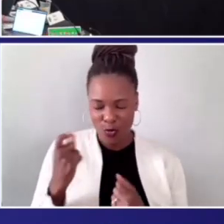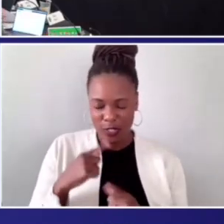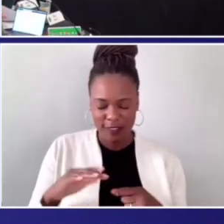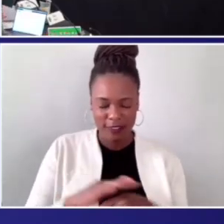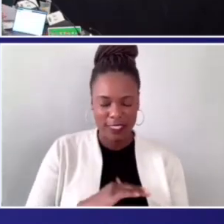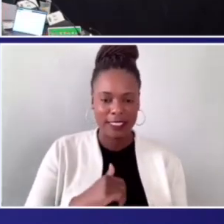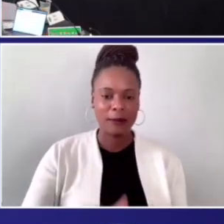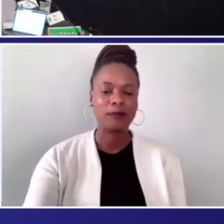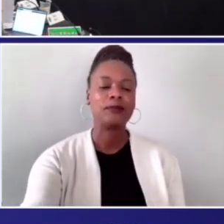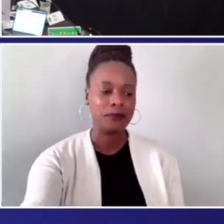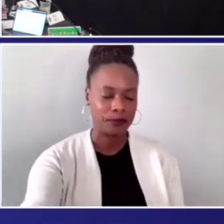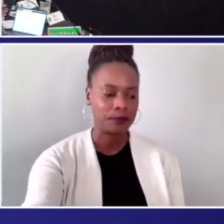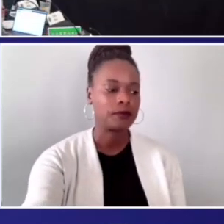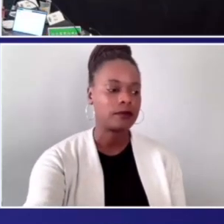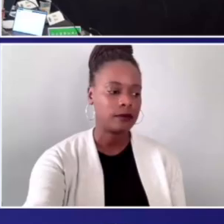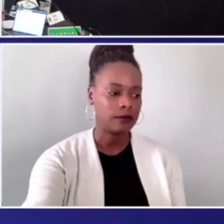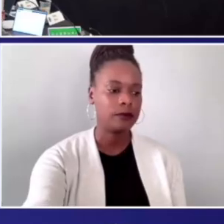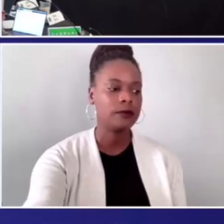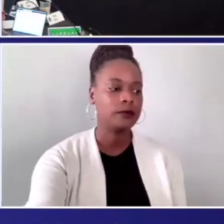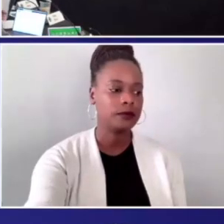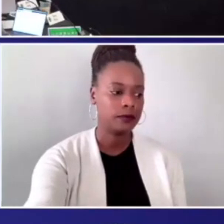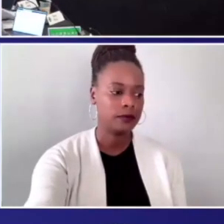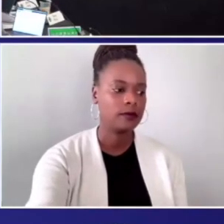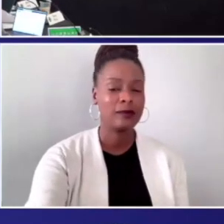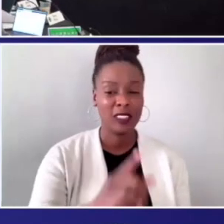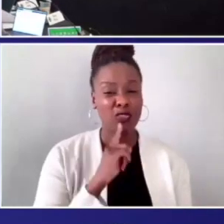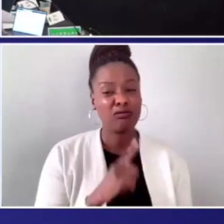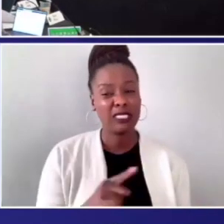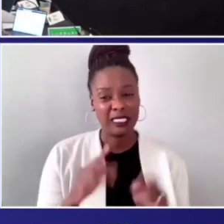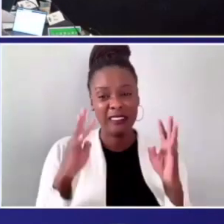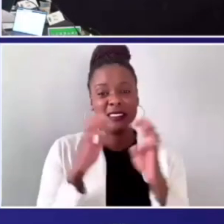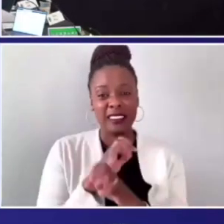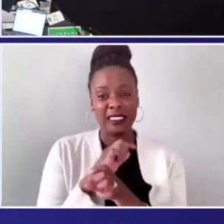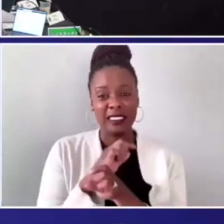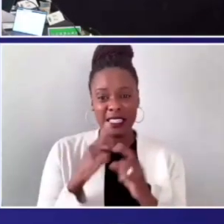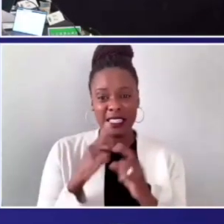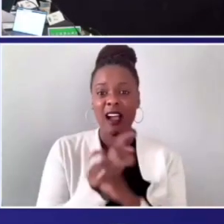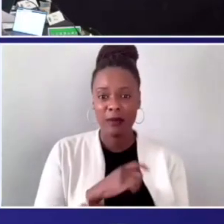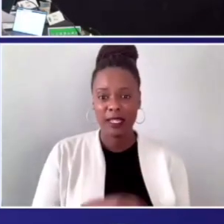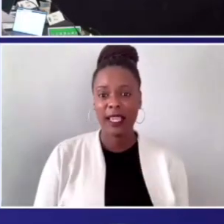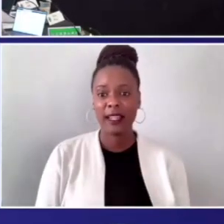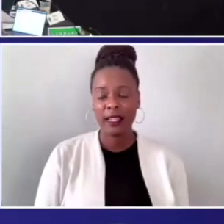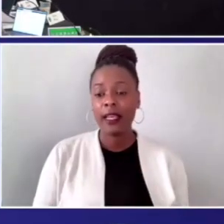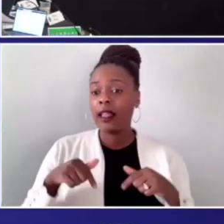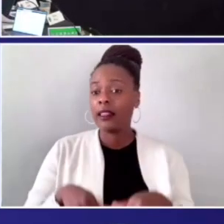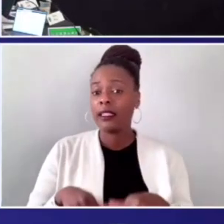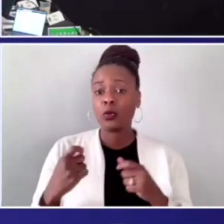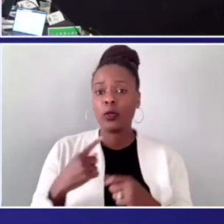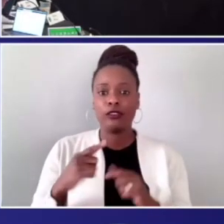And so this is very complicated. And this question is an excellent question for us to take back and make sure that we